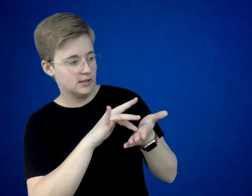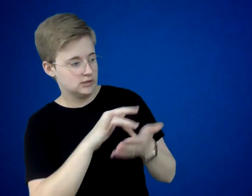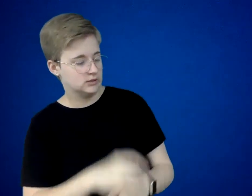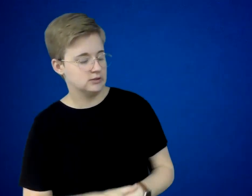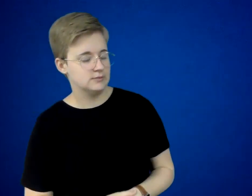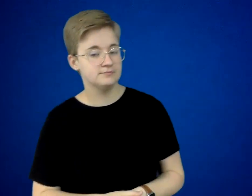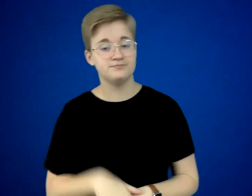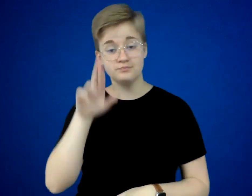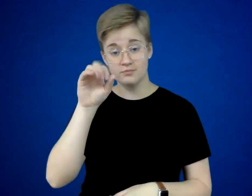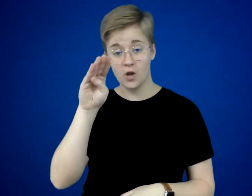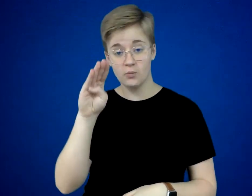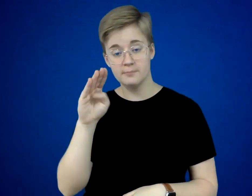Rob brought him the tube of medicine.